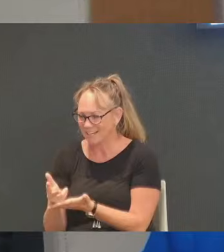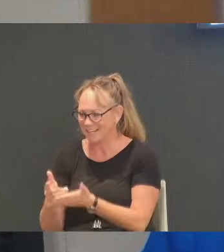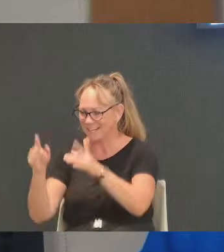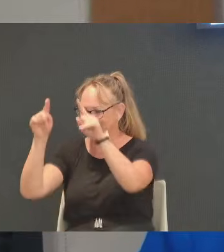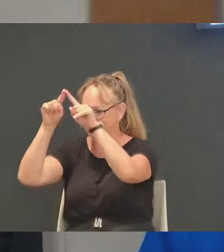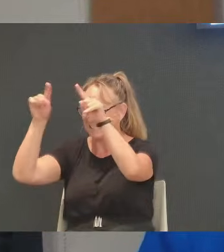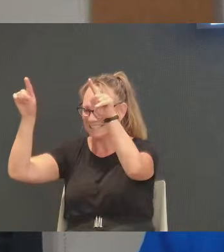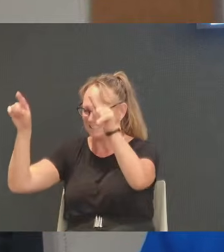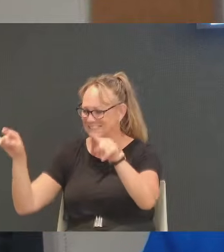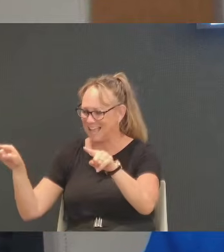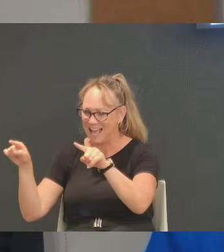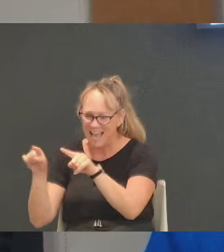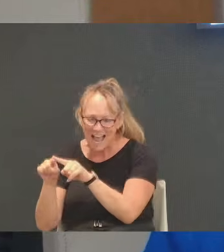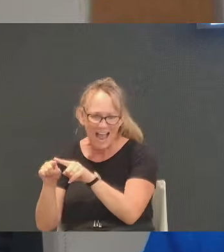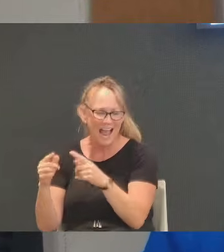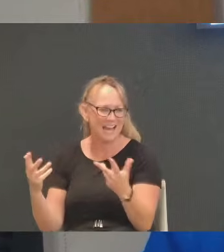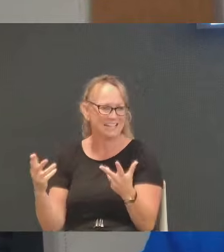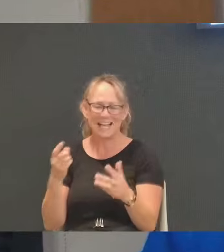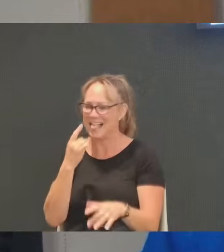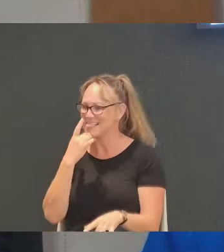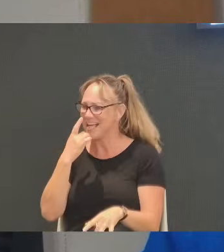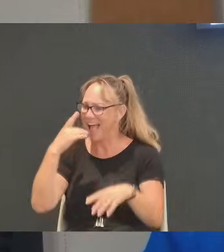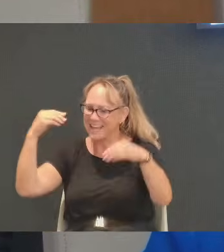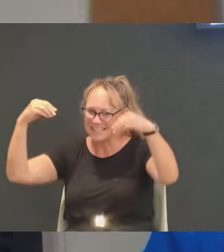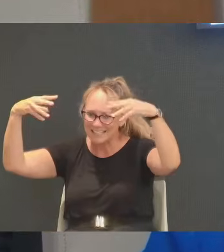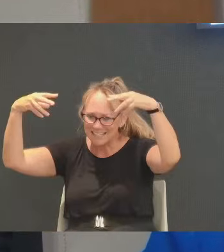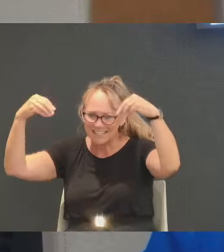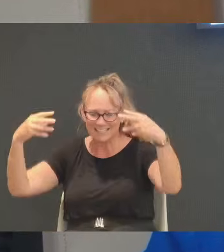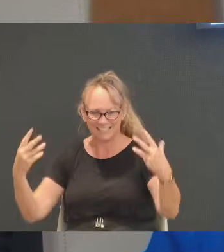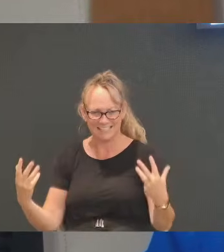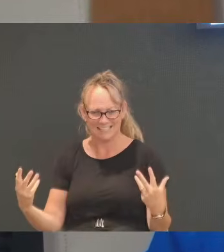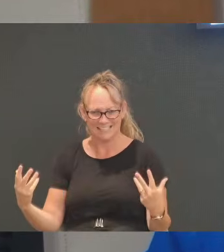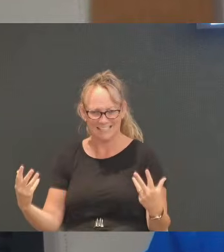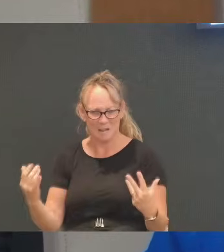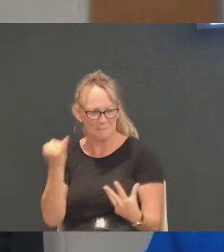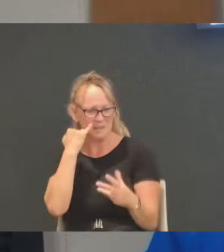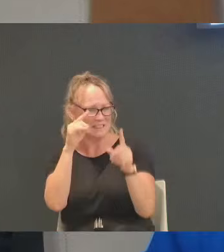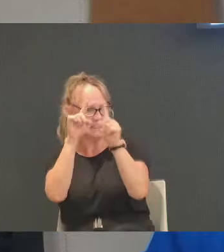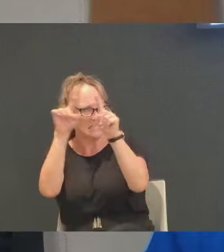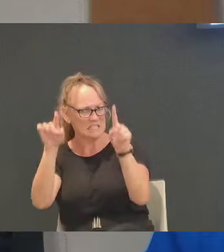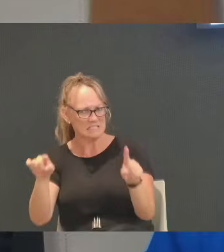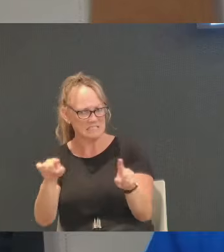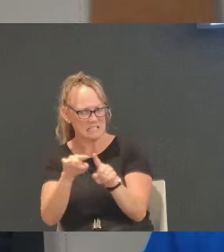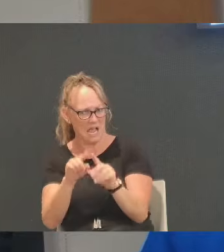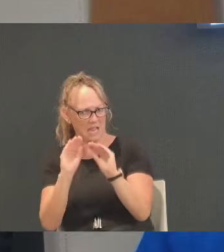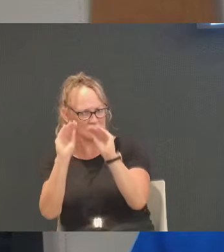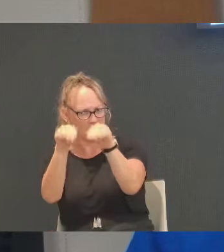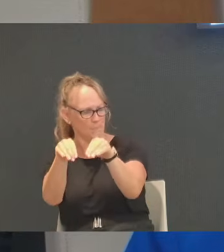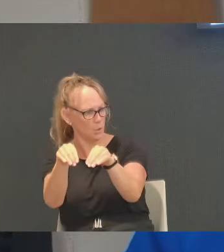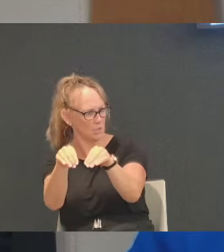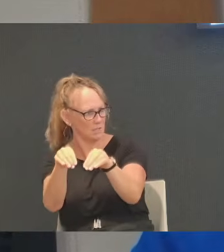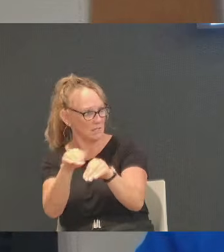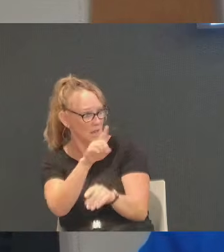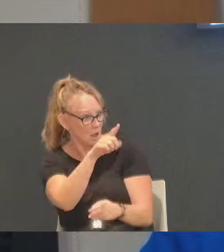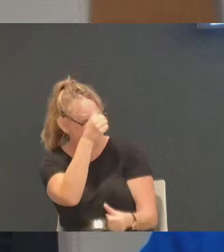about lighting control upgrades, etc. But we put these signs in. And remember, we also paid for